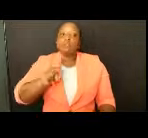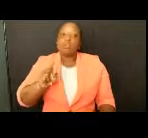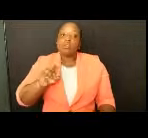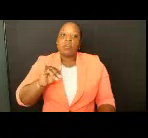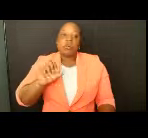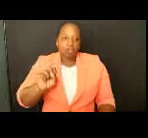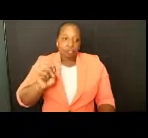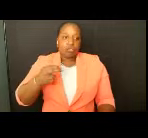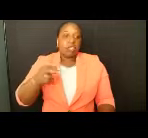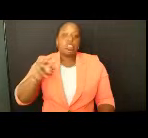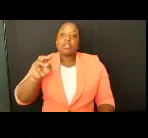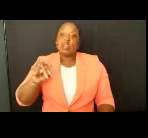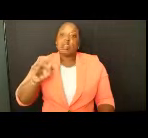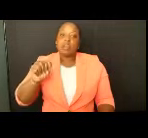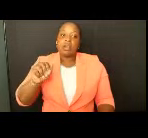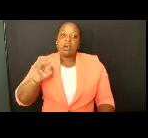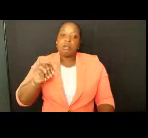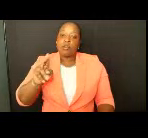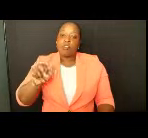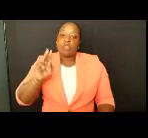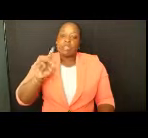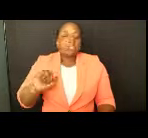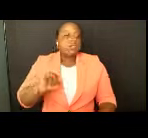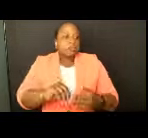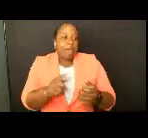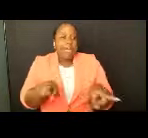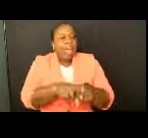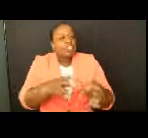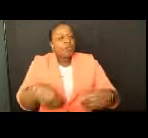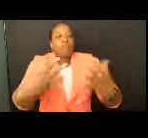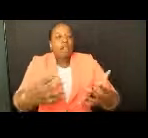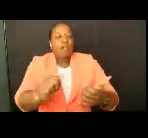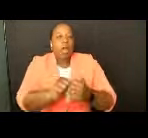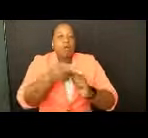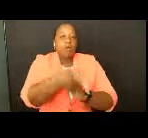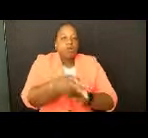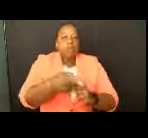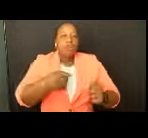patients and families understand gene therapies? How you help them weigh the risks and benefits,